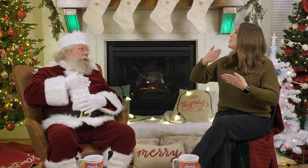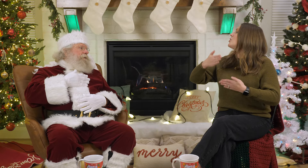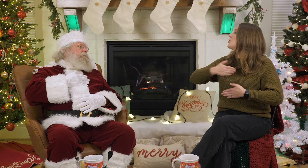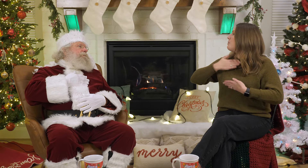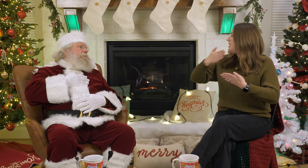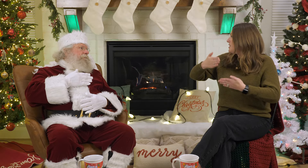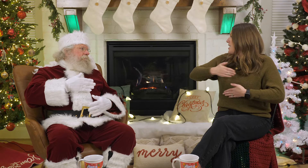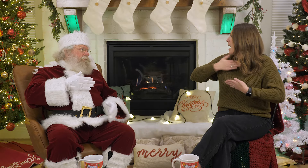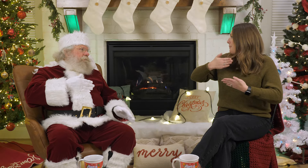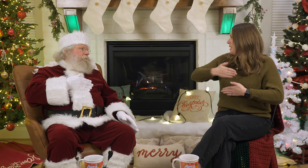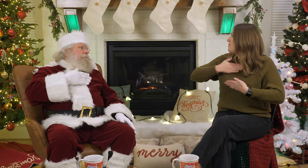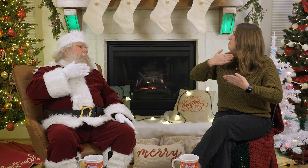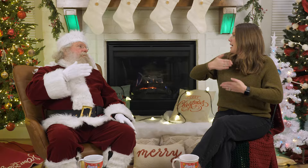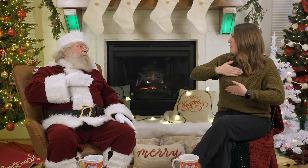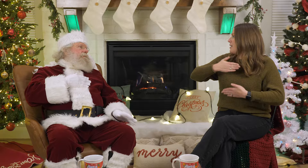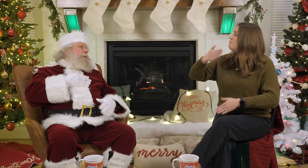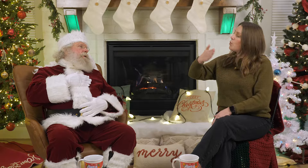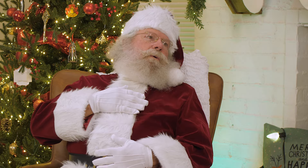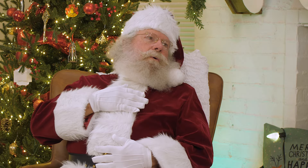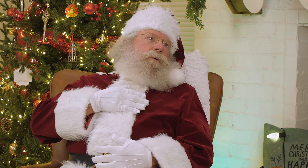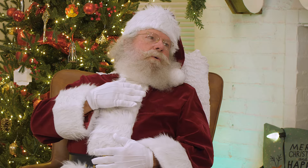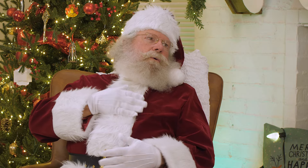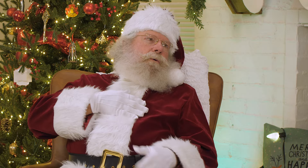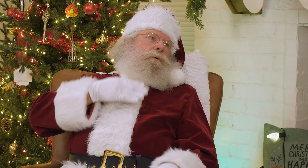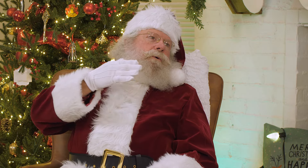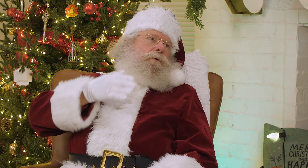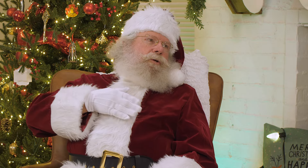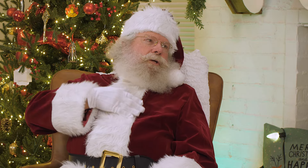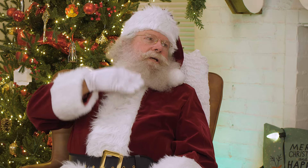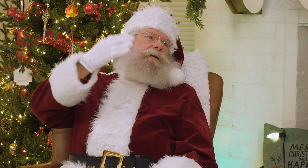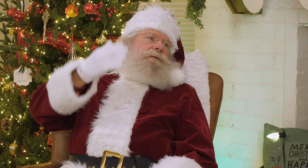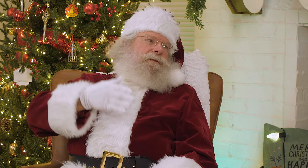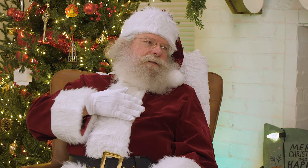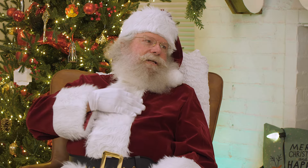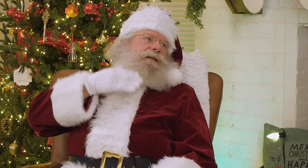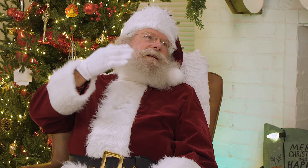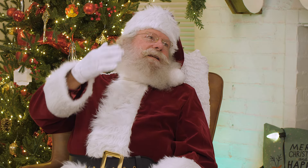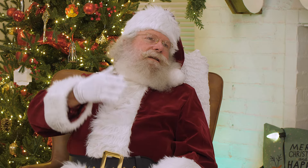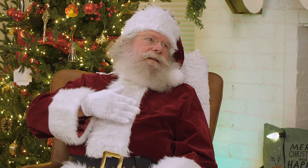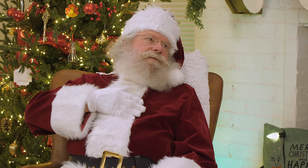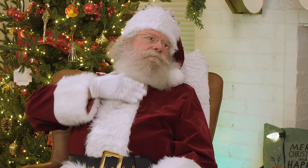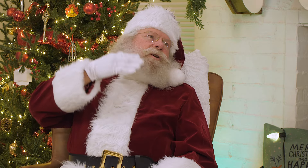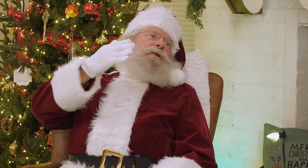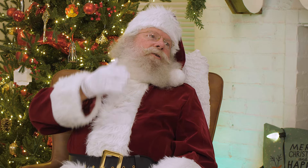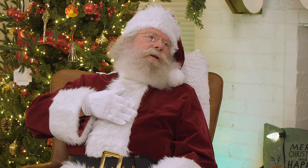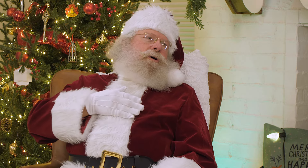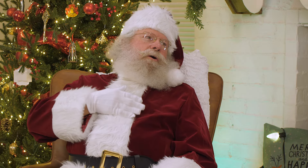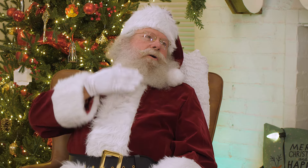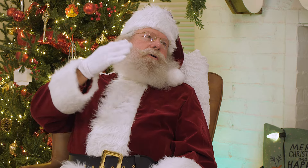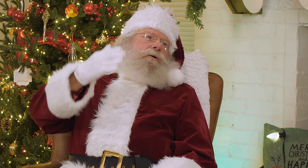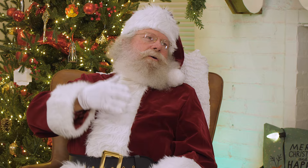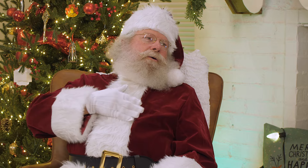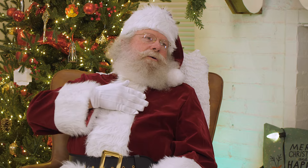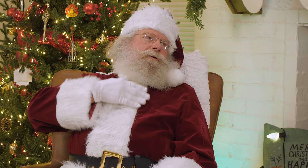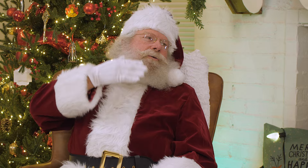So you might see happy, merry or just. yeah. Merry. Yeah, yeah. Merry. (HO HO HO)